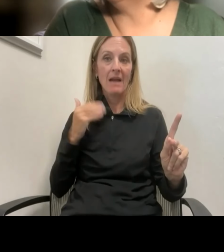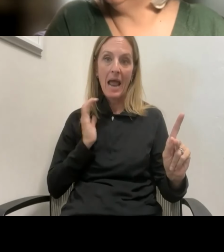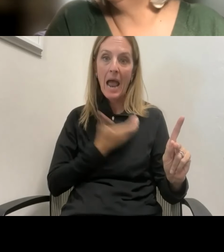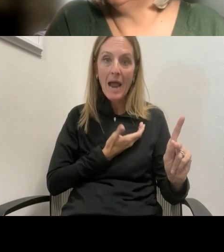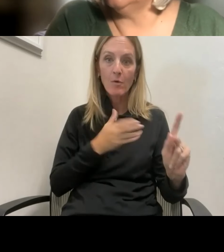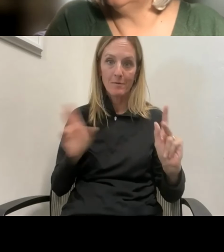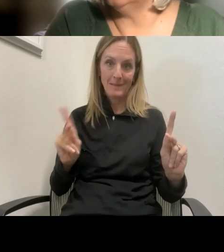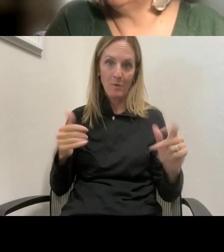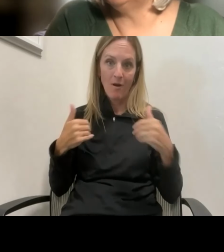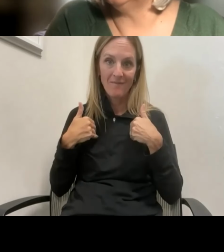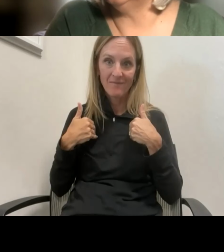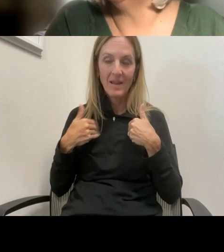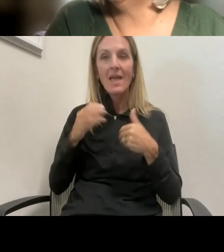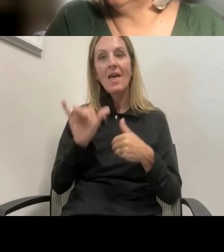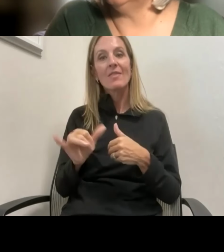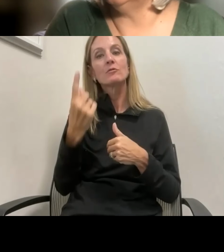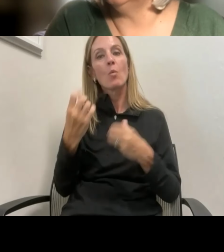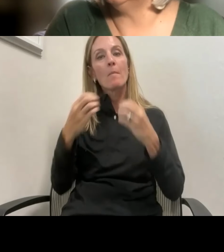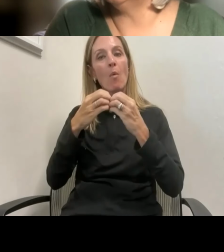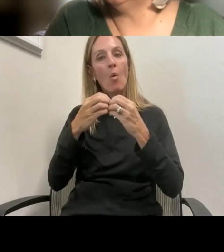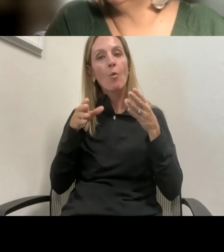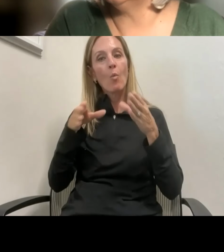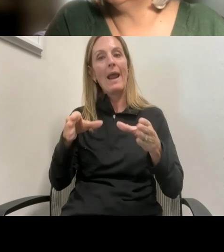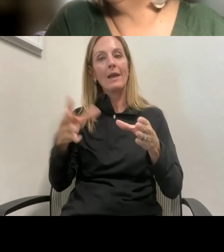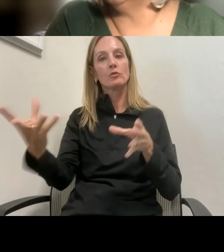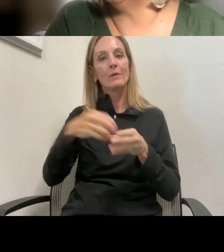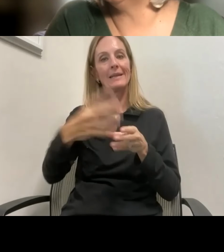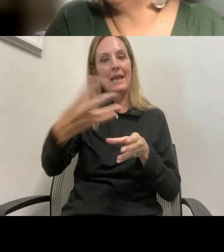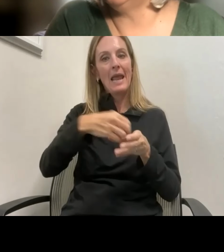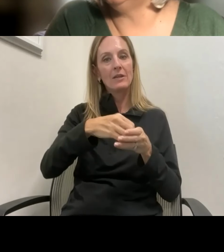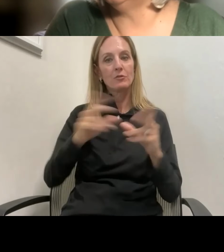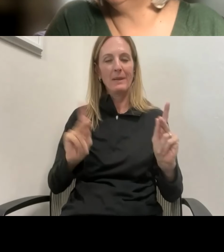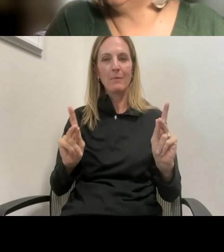way to engage our people and to share and so here's a grandfather stone painting of an